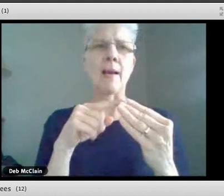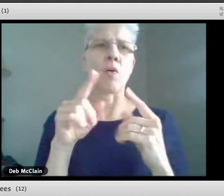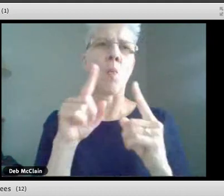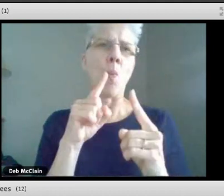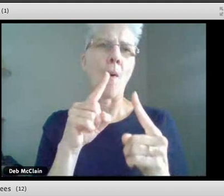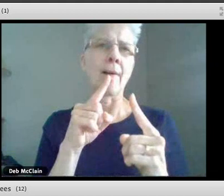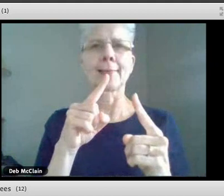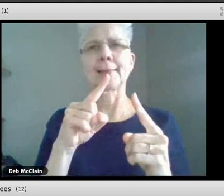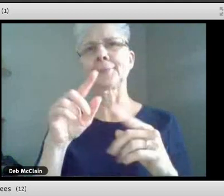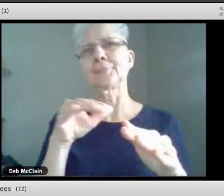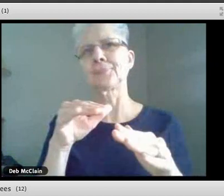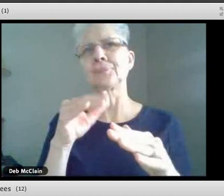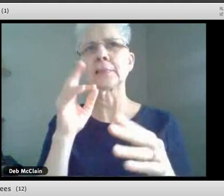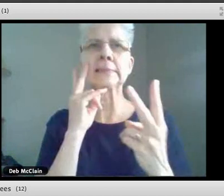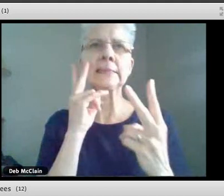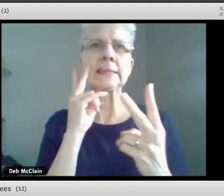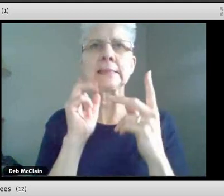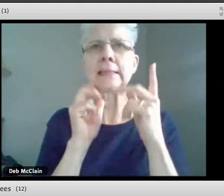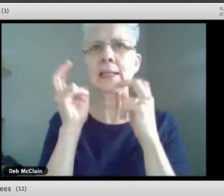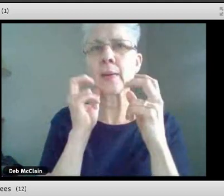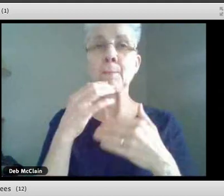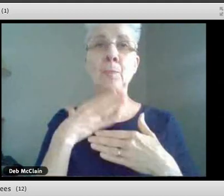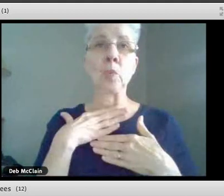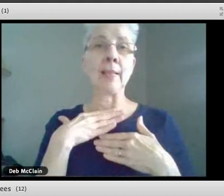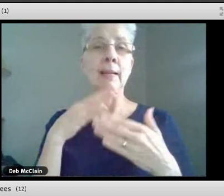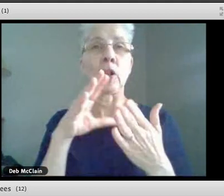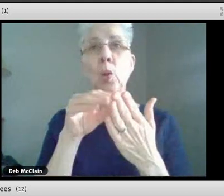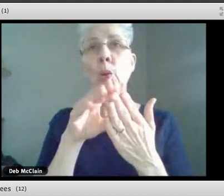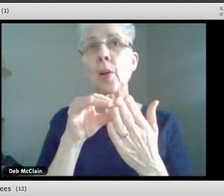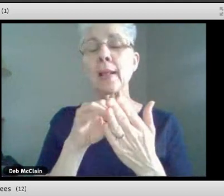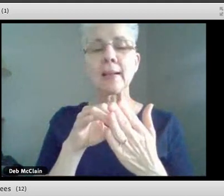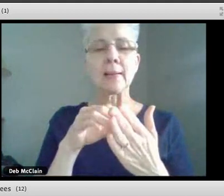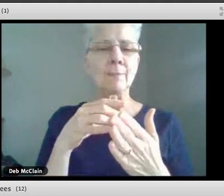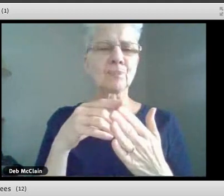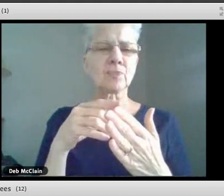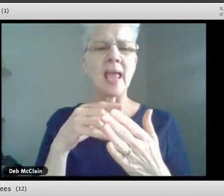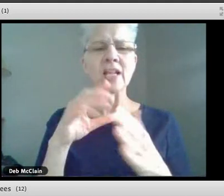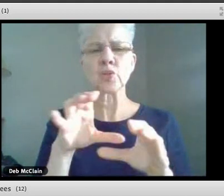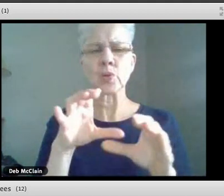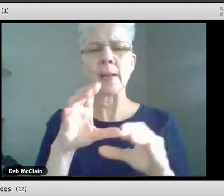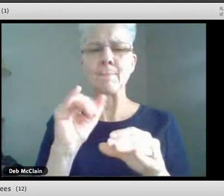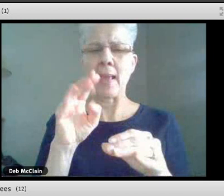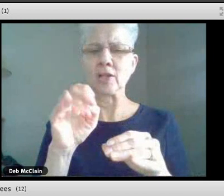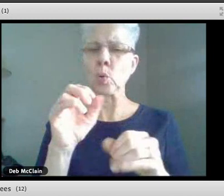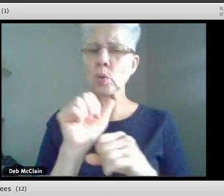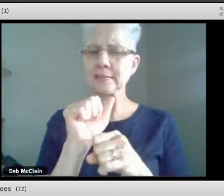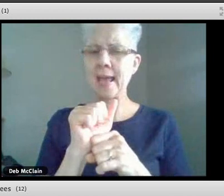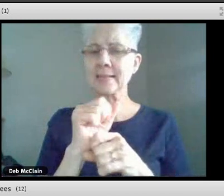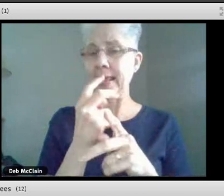hearing, seeing, breathing, learning, performing manual tasks and taking care of yourself.